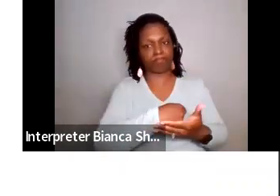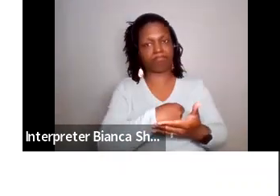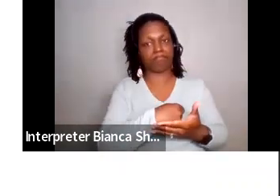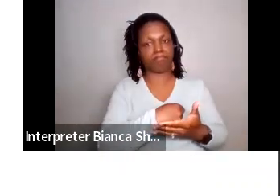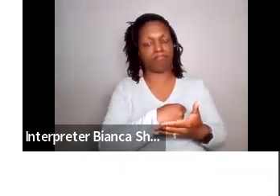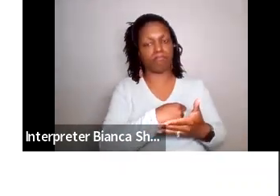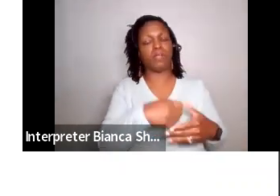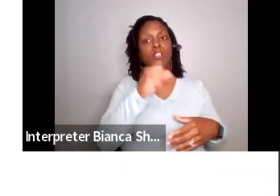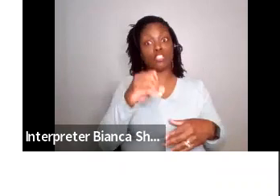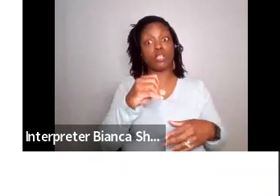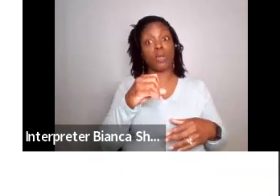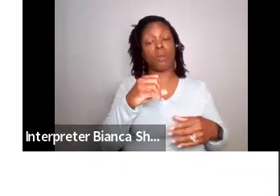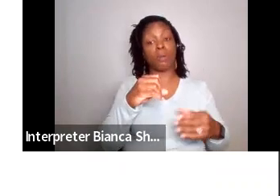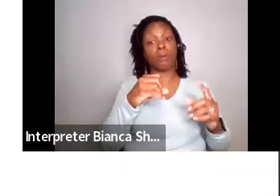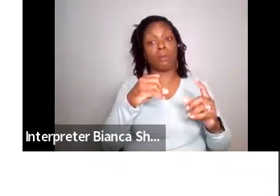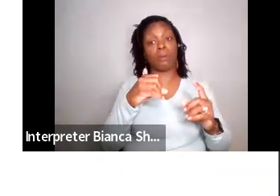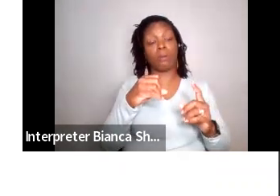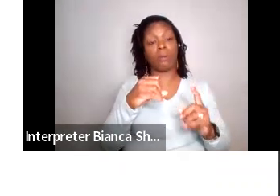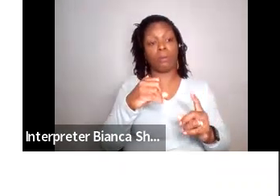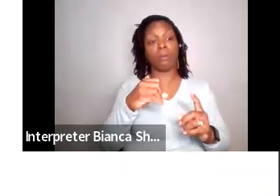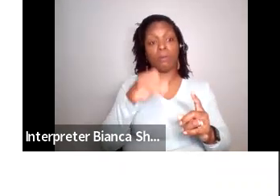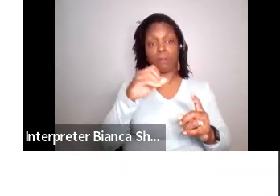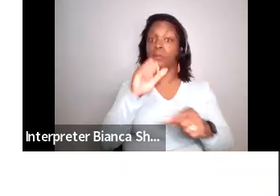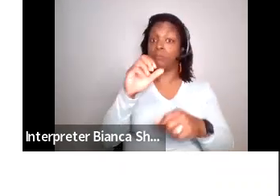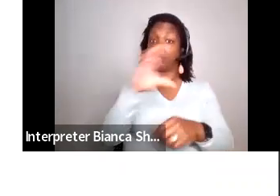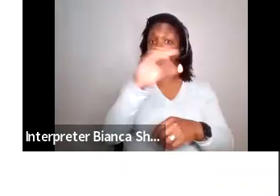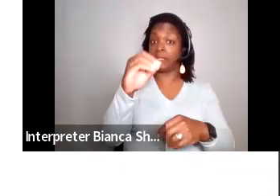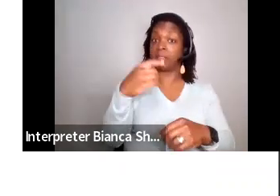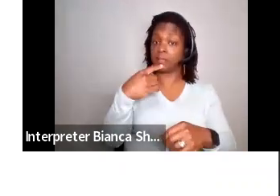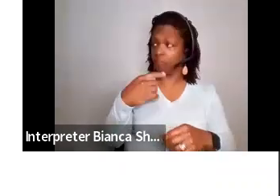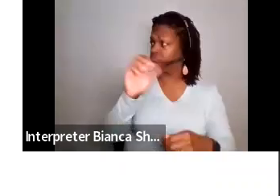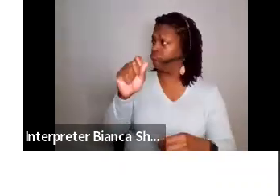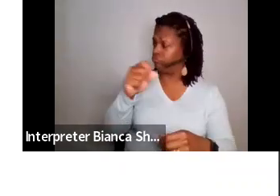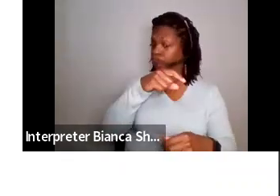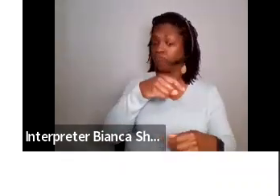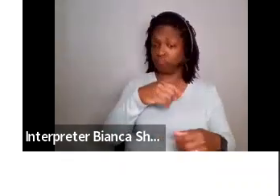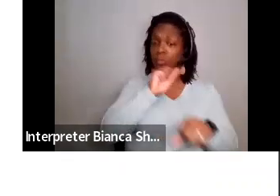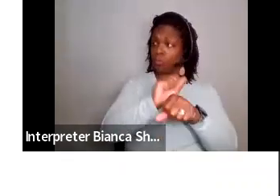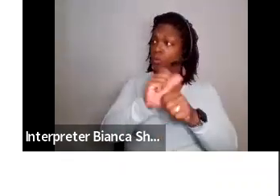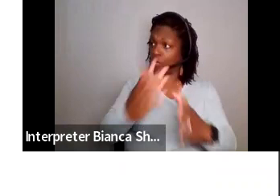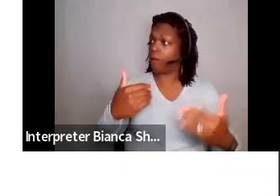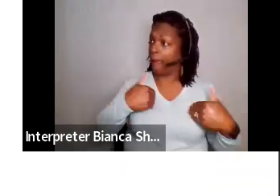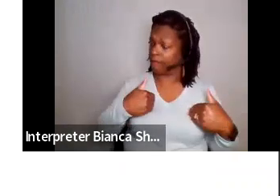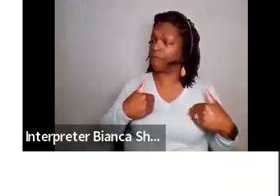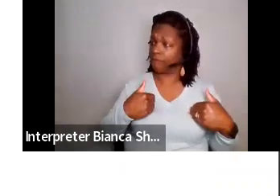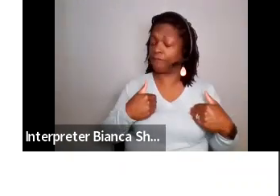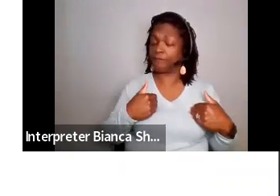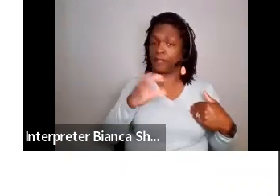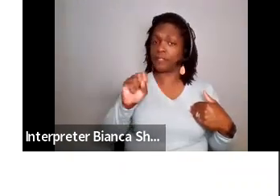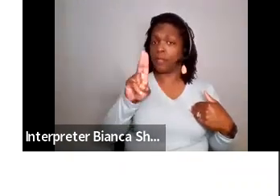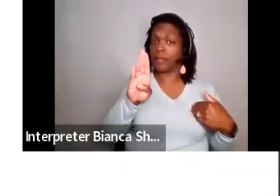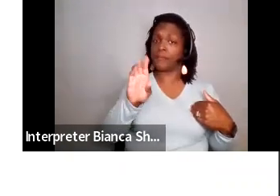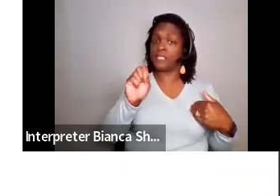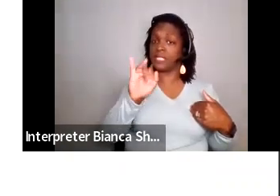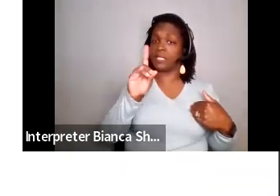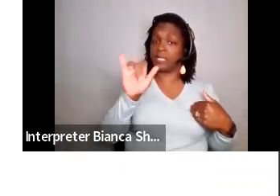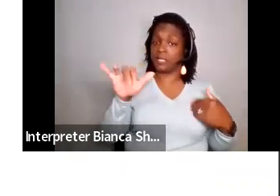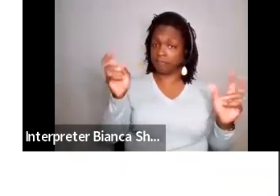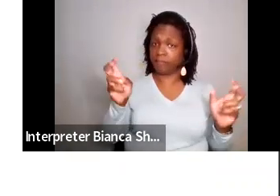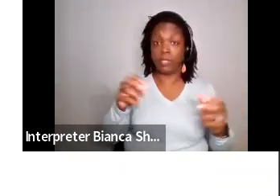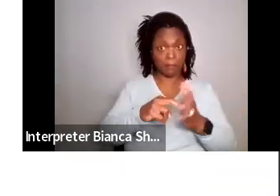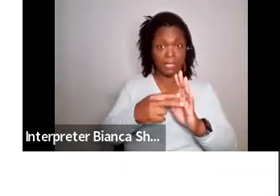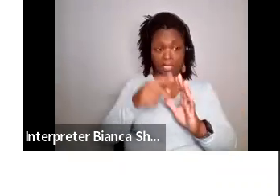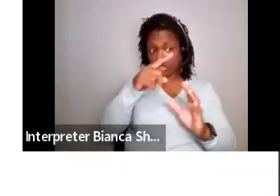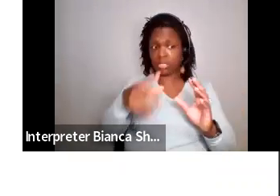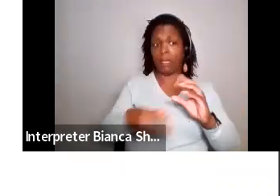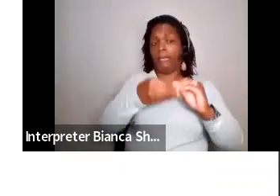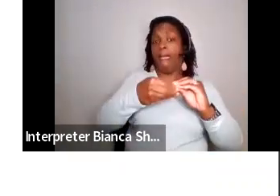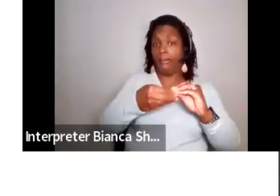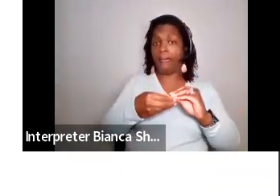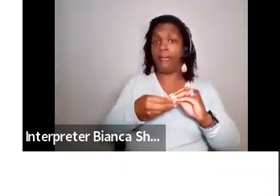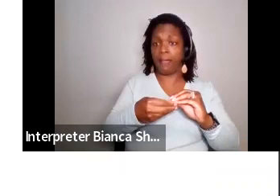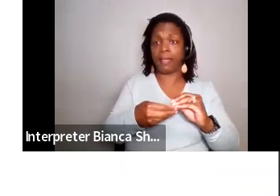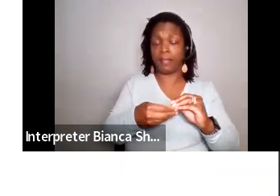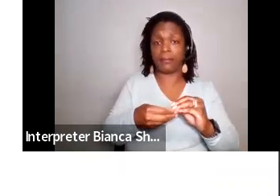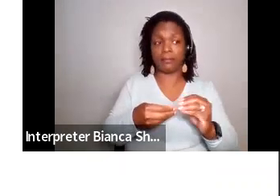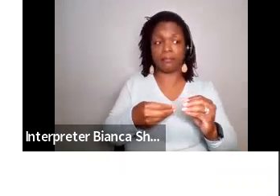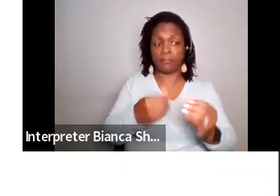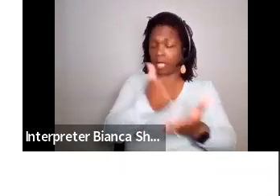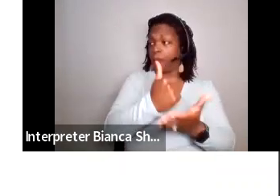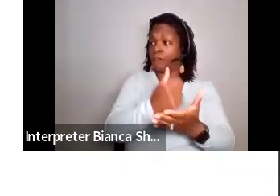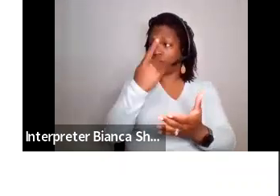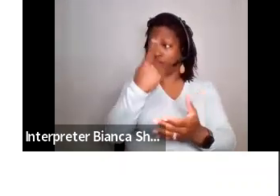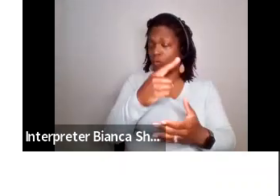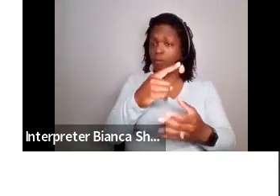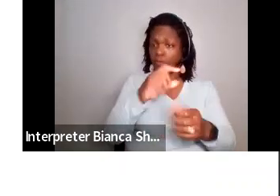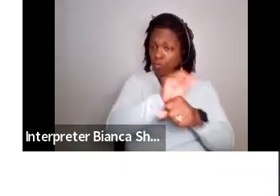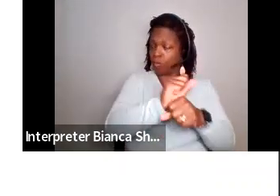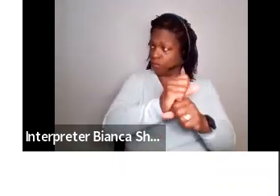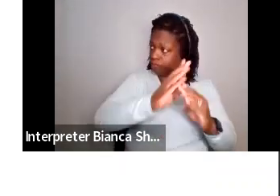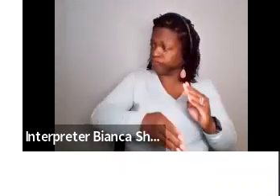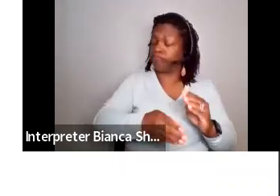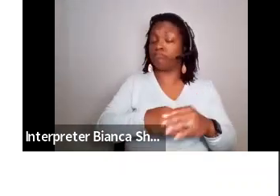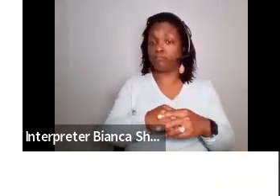So her employer did regard her as having a subsidy because she she was maybe not doing all the duties, or, you know, do it a little bit less.